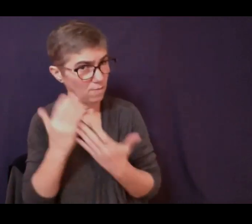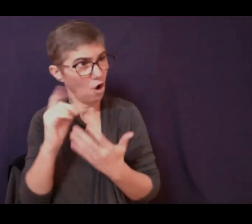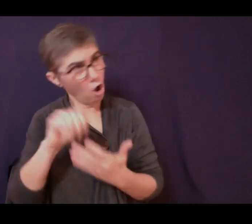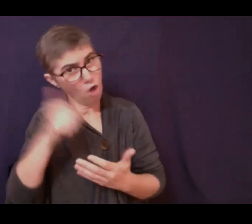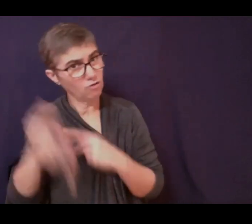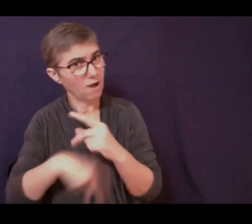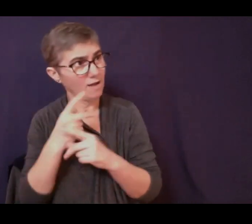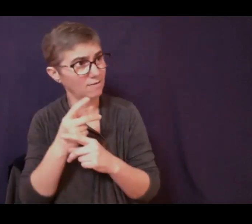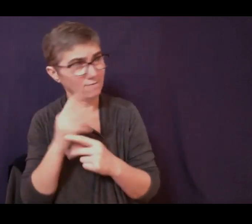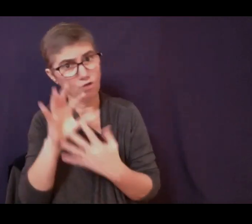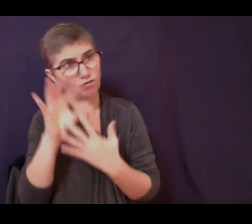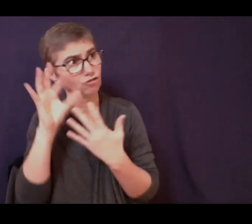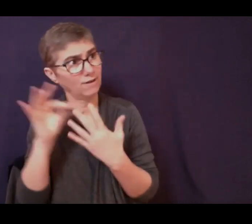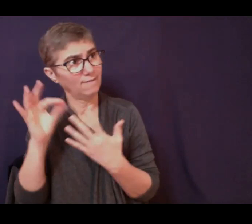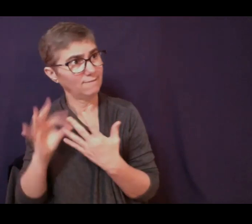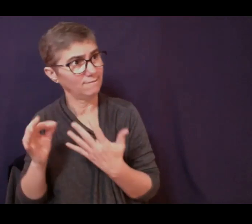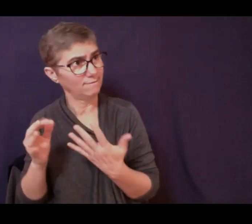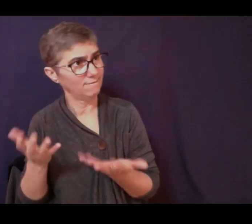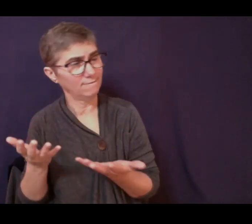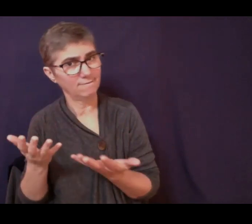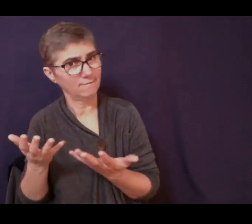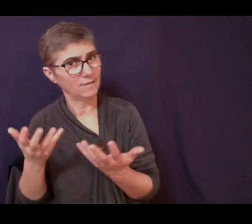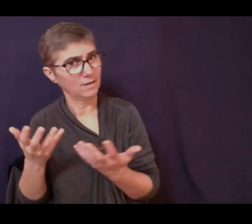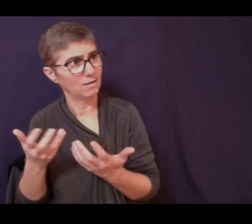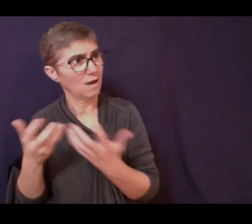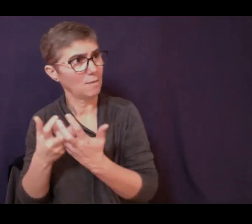any other thoughts Camille? yeah I just